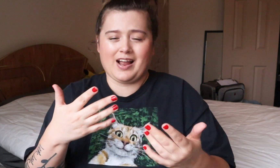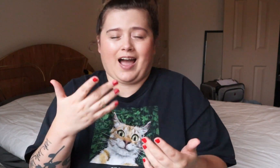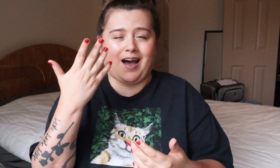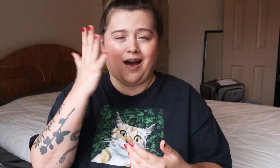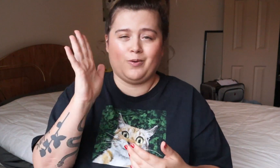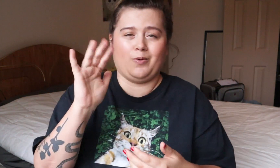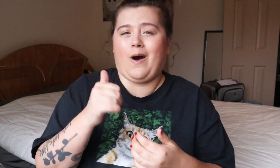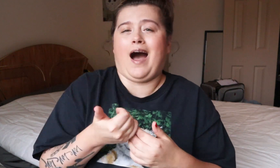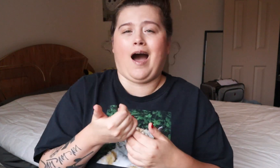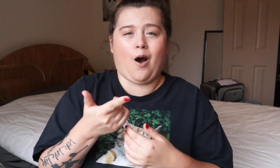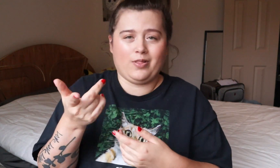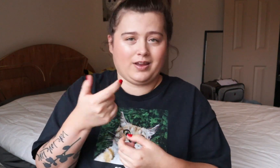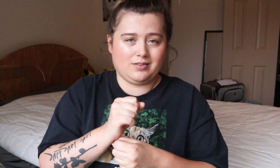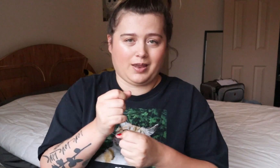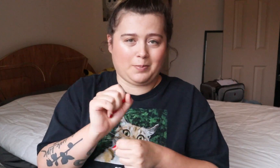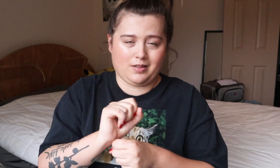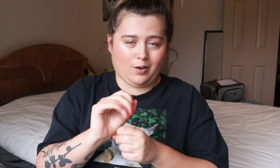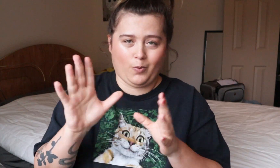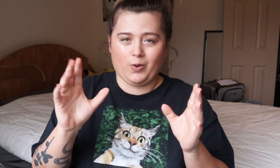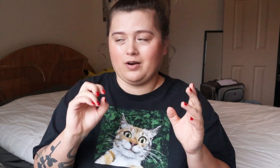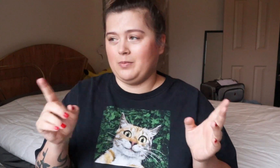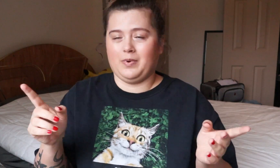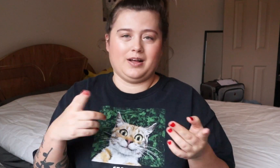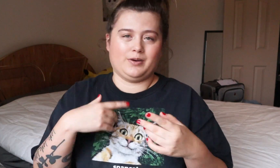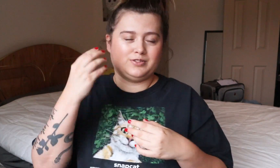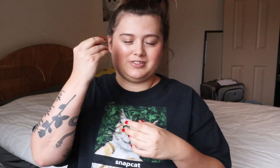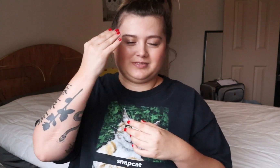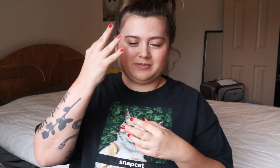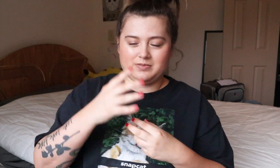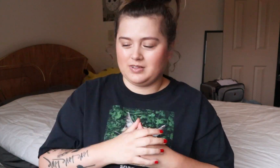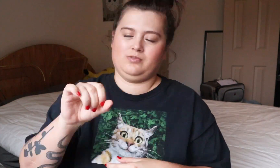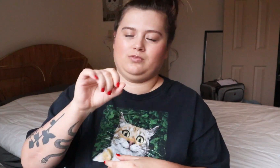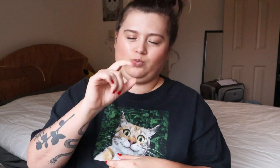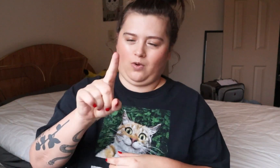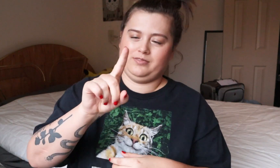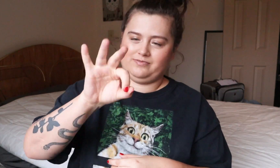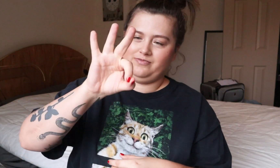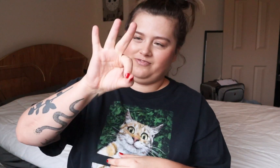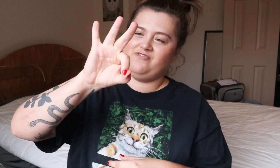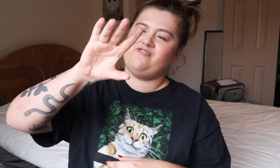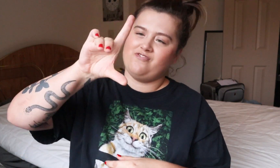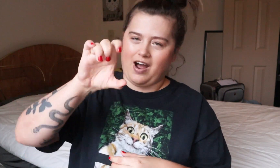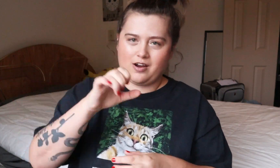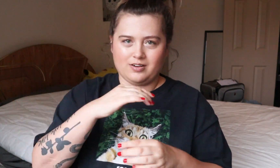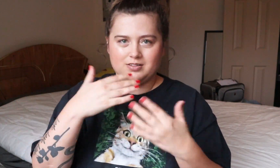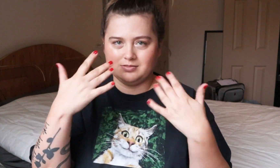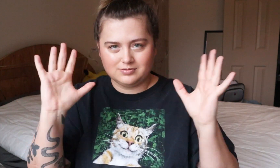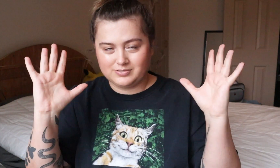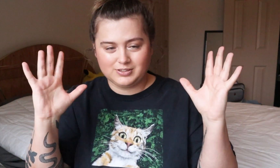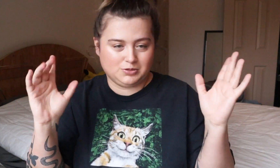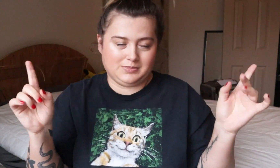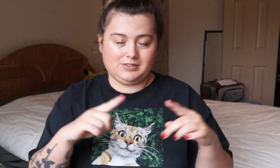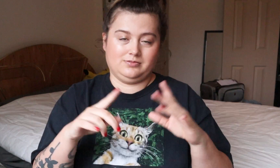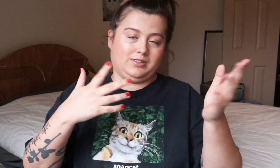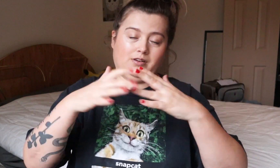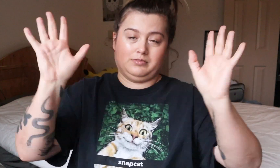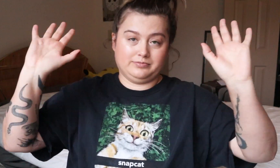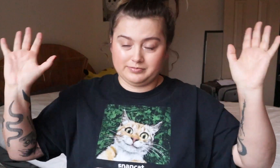I don't know how they made that work but I was thinking about it. Just make one file and be done, but hey, whatever.